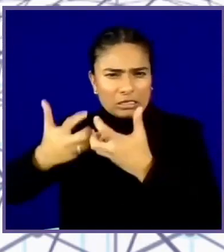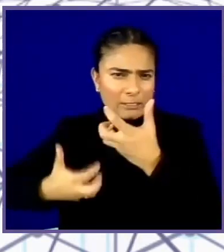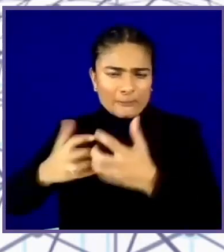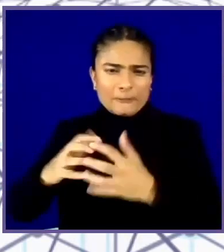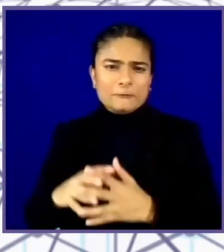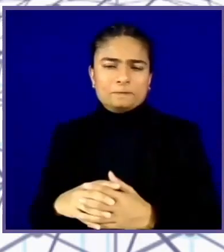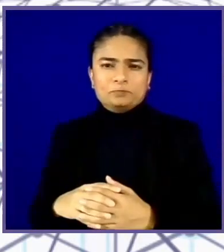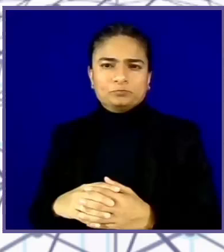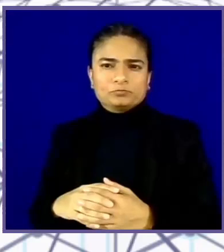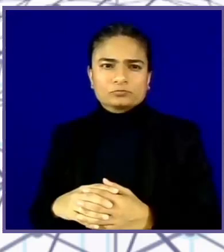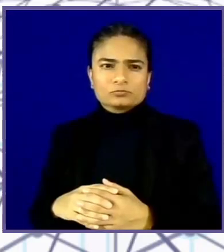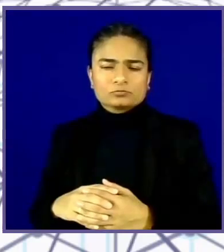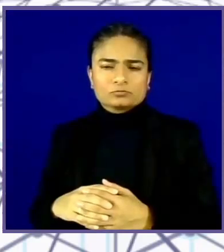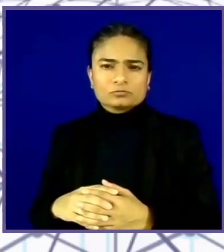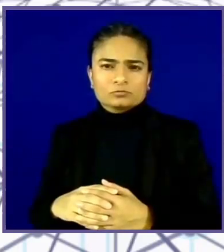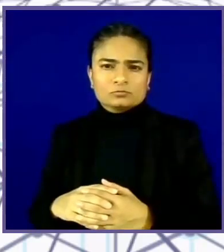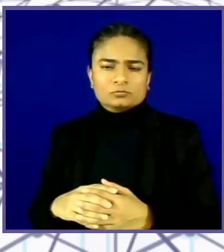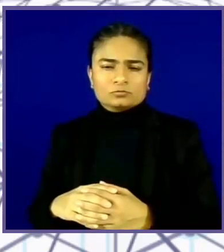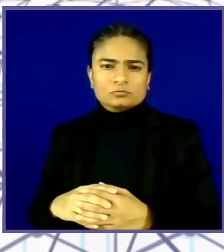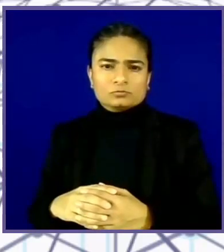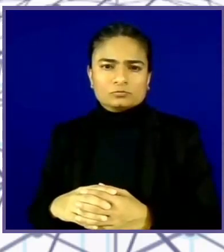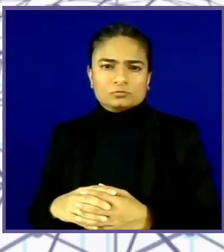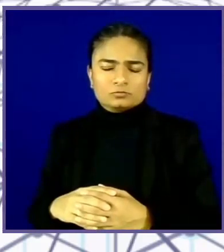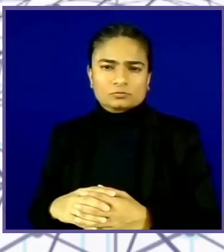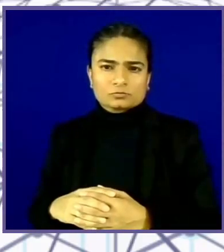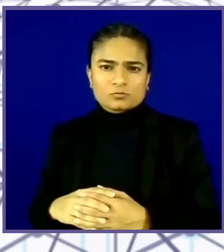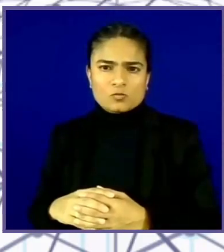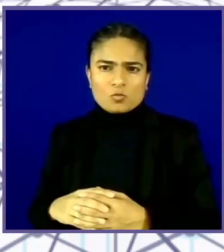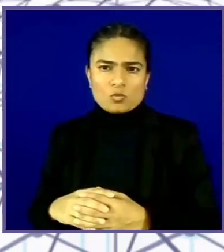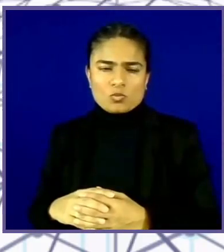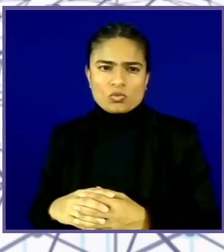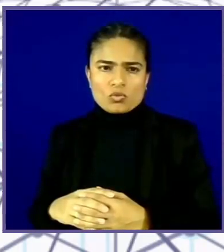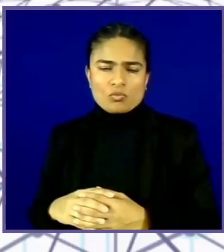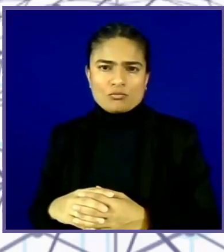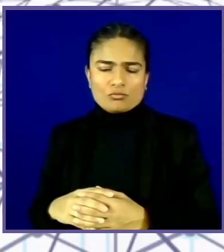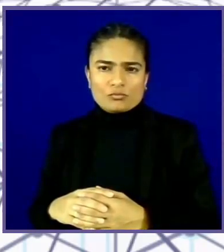has the testing equipment or has the gold standard setup.